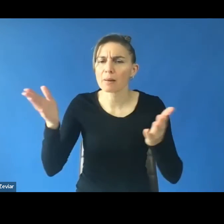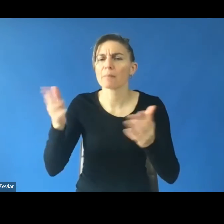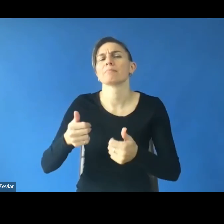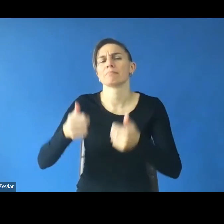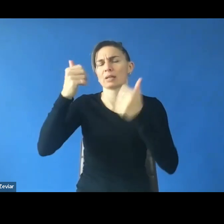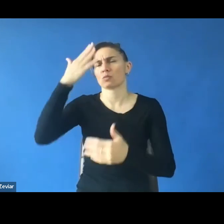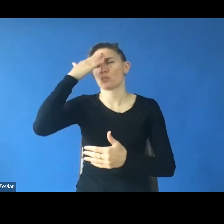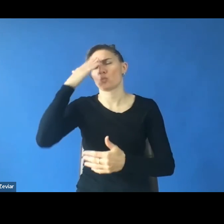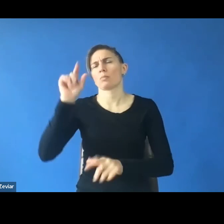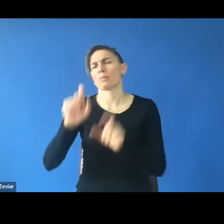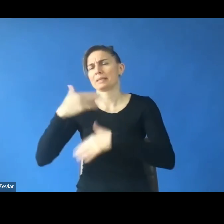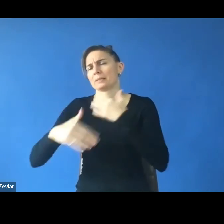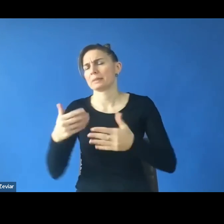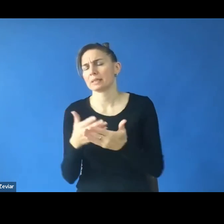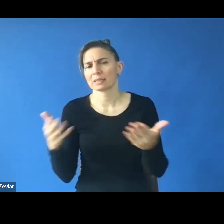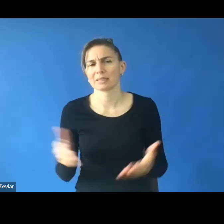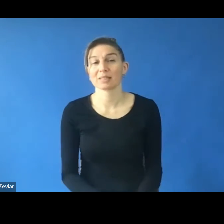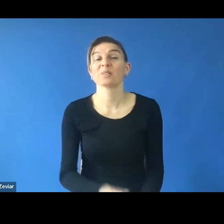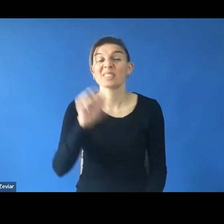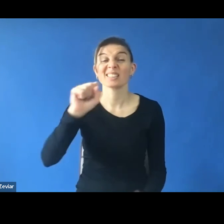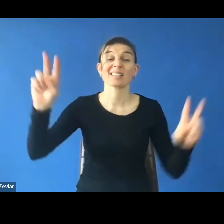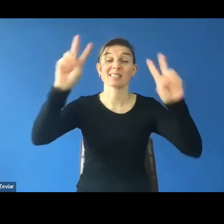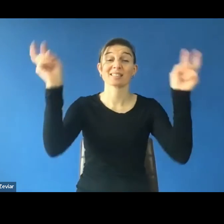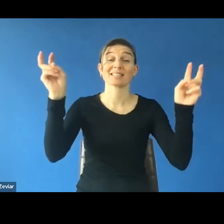So, as its name, innovation has enabled inclusion.